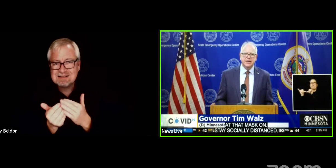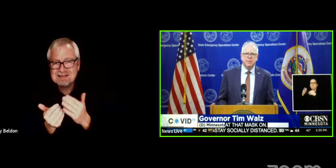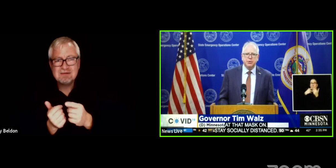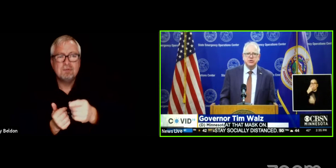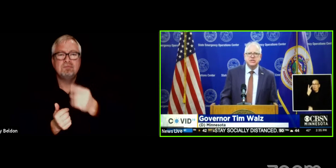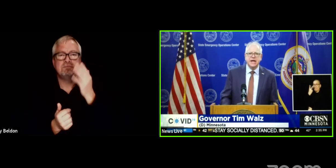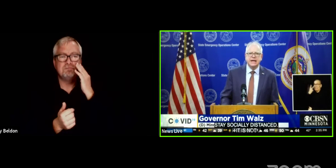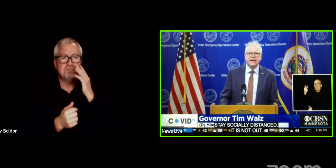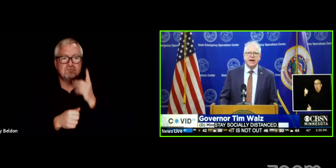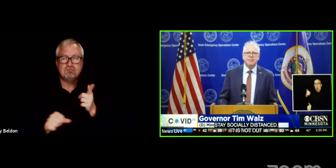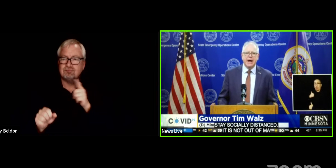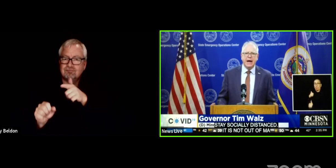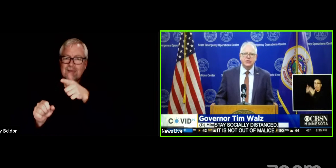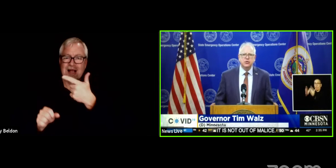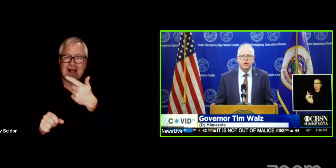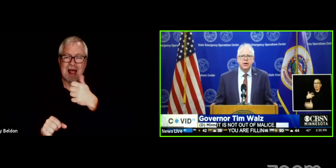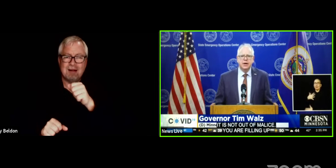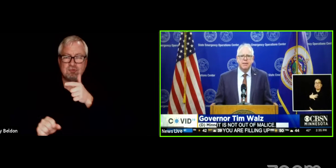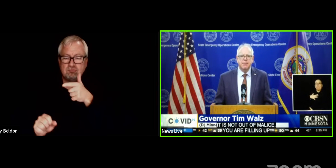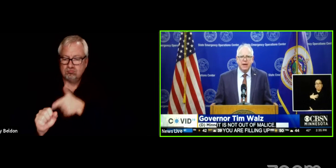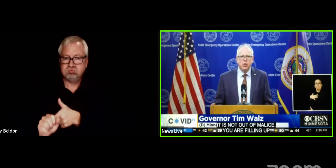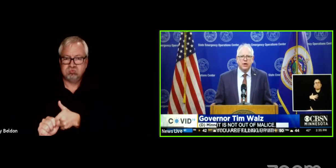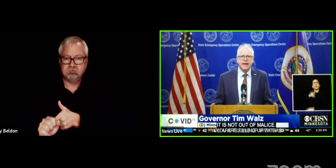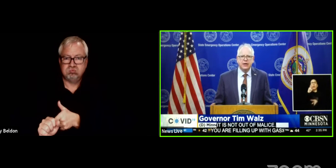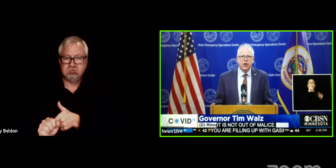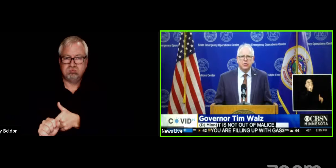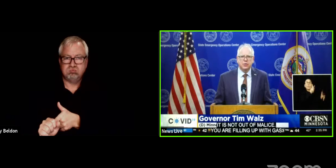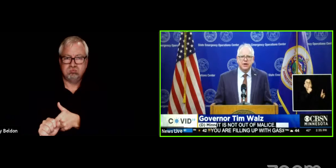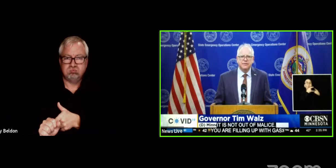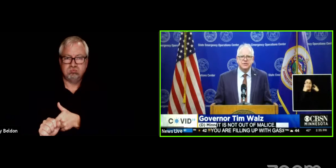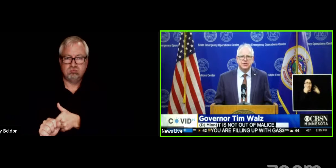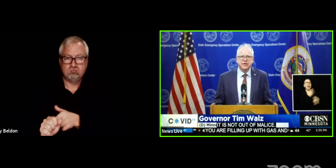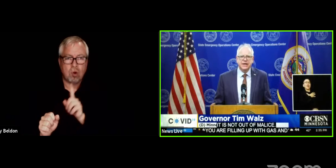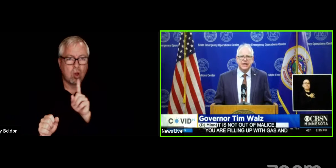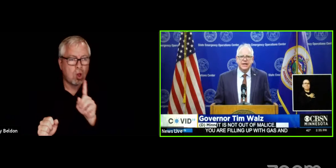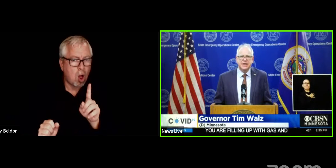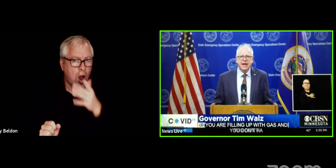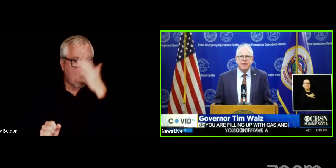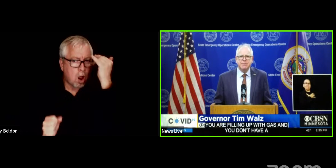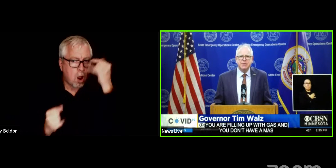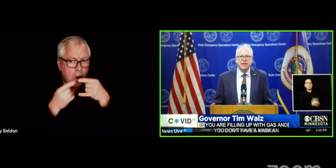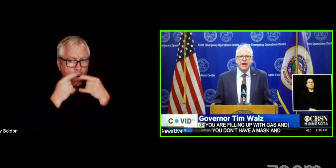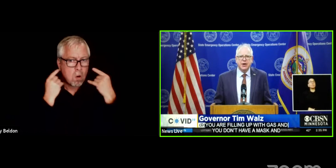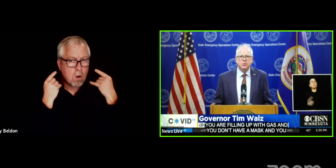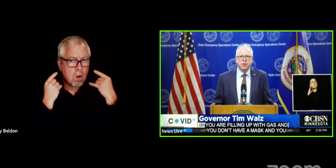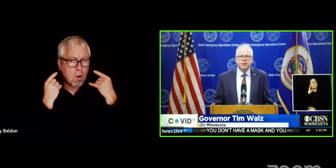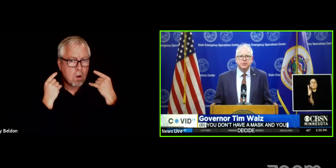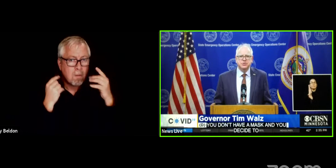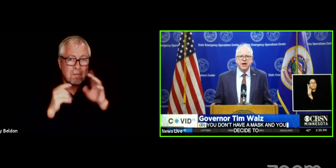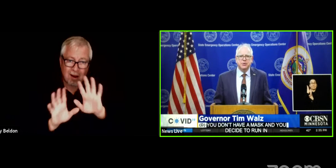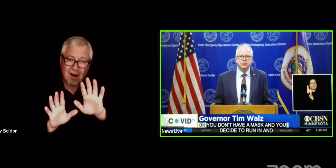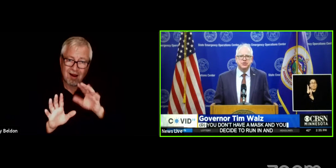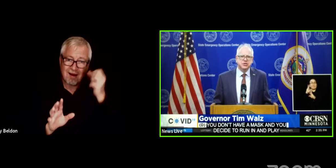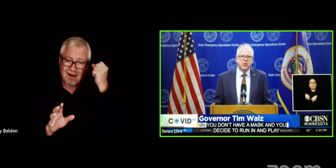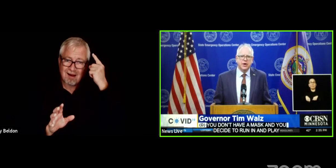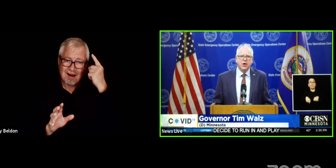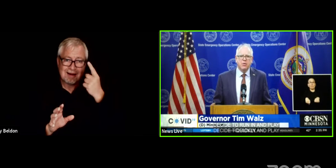THE PERSON STANDING MINDS YOU MAY WORK IN THAT LONG-TERM CARE FACILITY. THEY MAY BE THE GUARDSWOMAN WHO'S THERE AND JUST GOING HOME